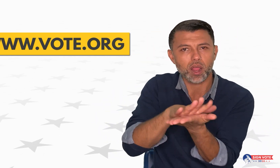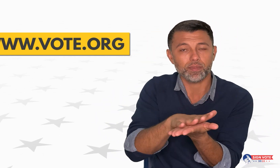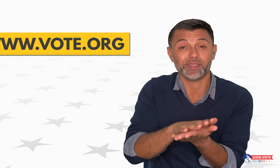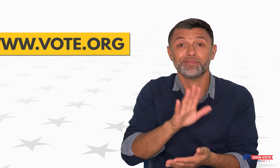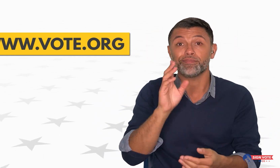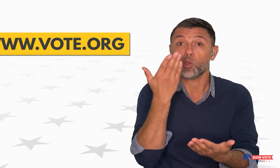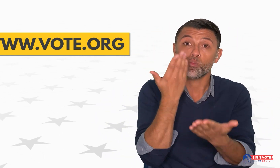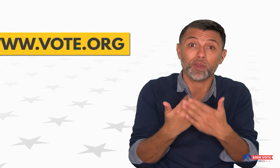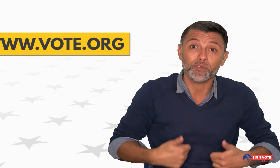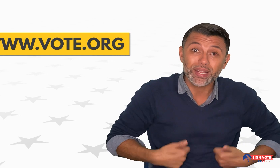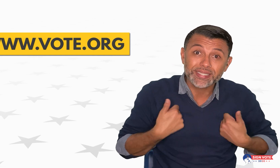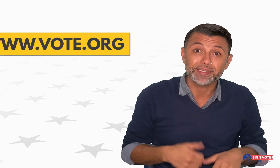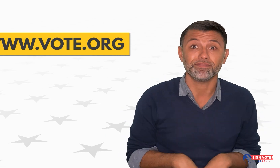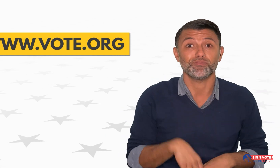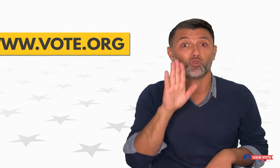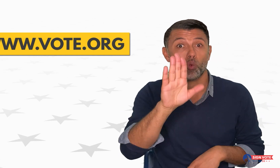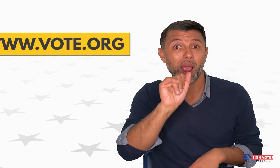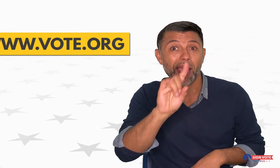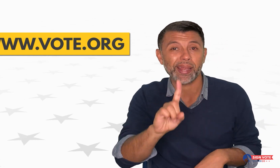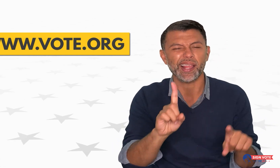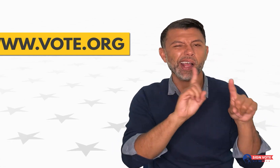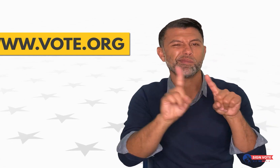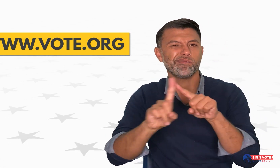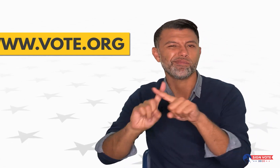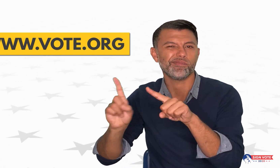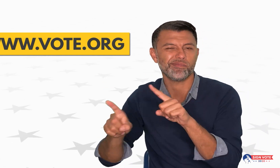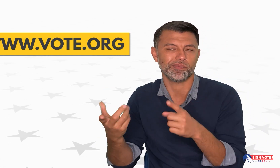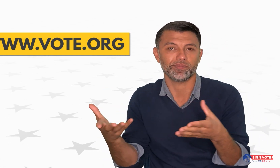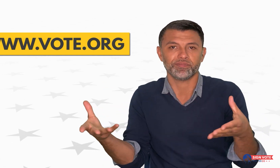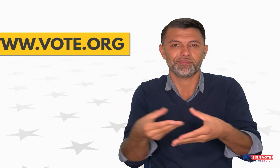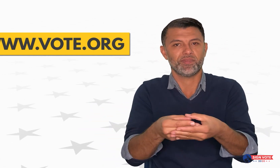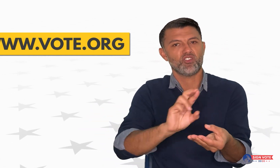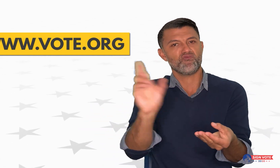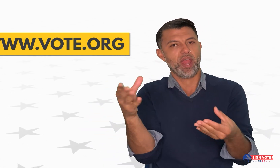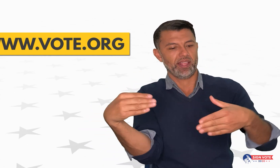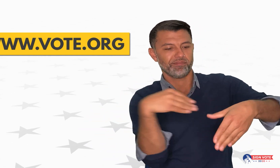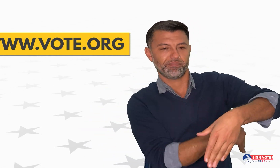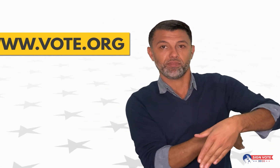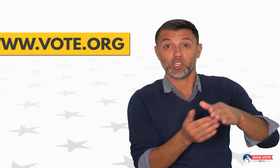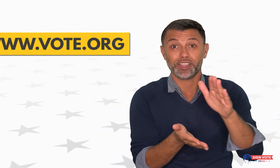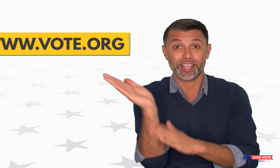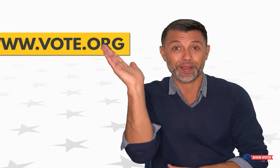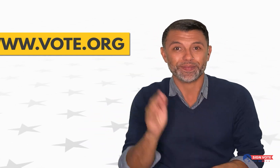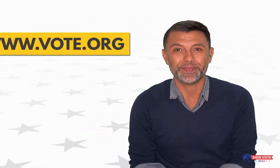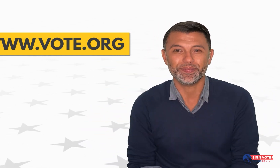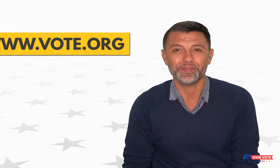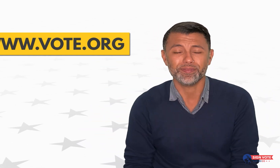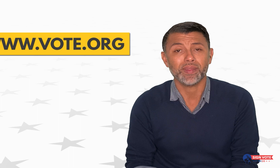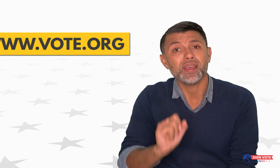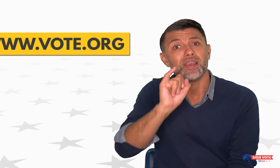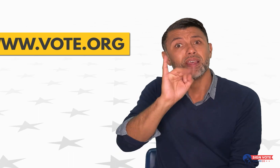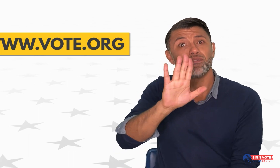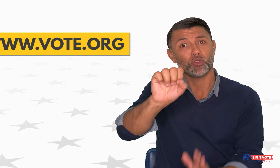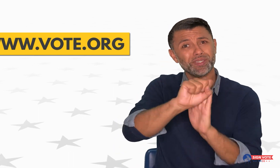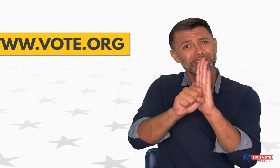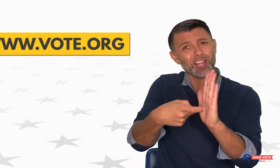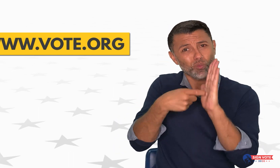required documentation, such as proof of address and your ID. Make sure that you have all of these documents with you before you go.